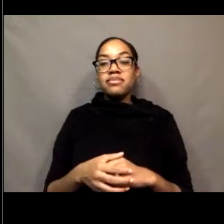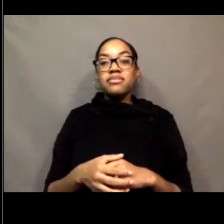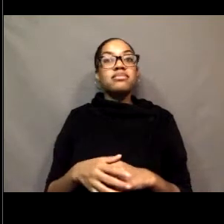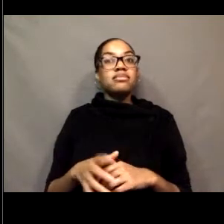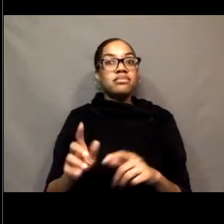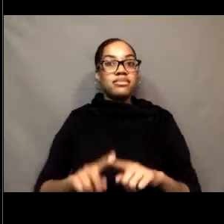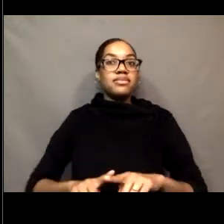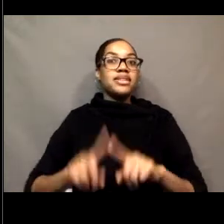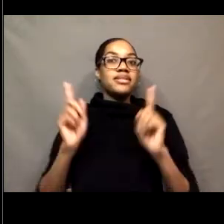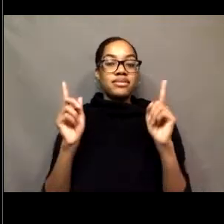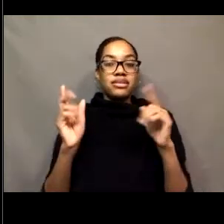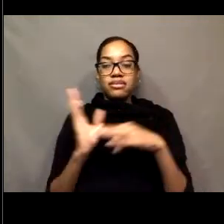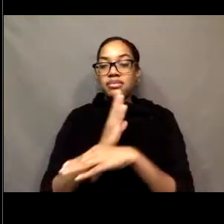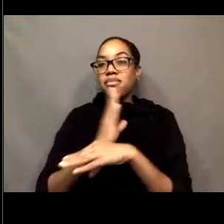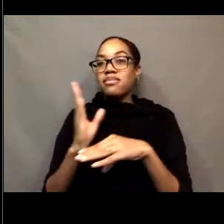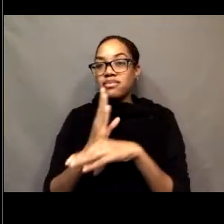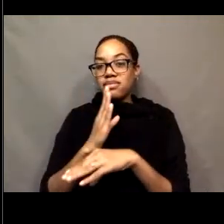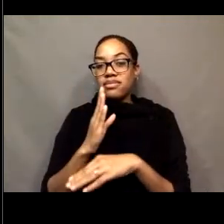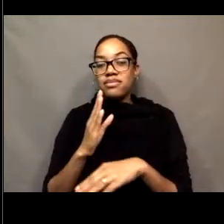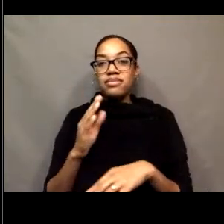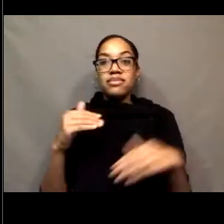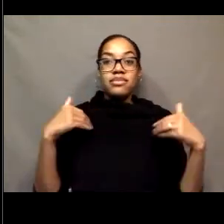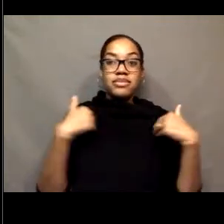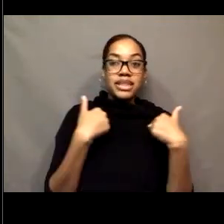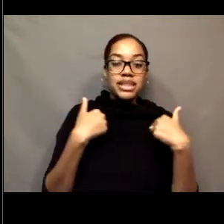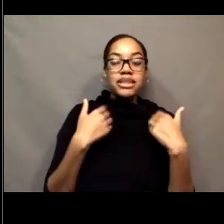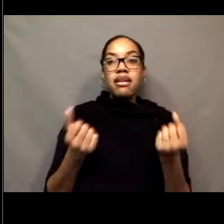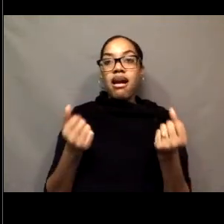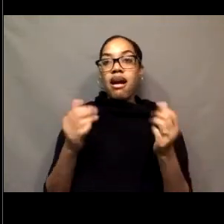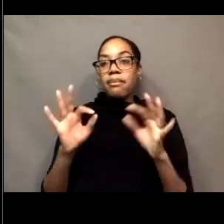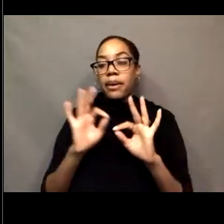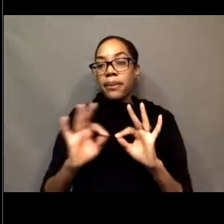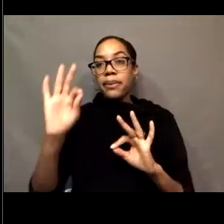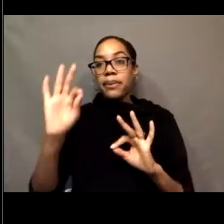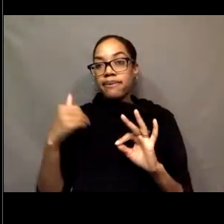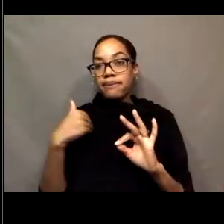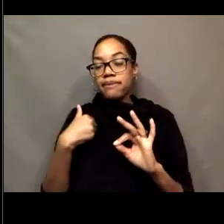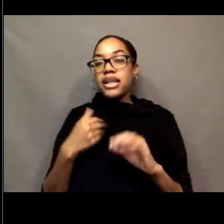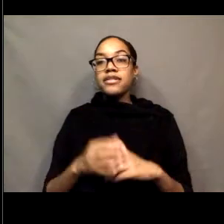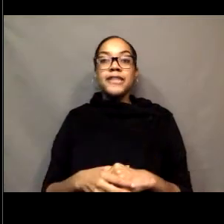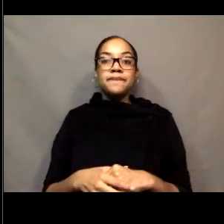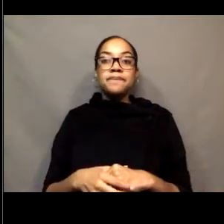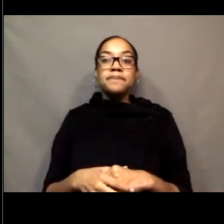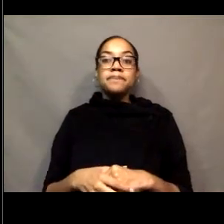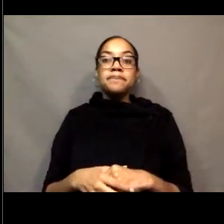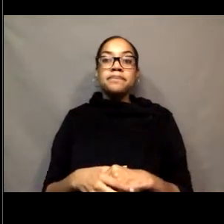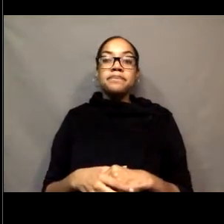between species and how many ports they have and in fact, between individuals,